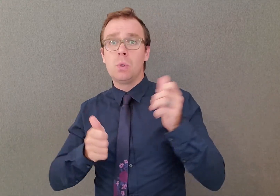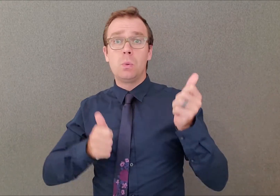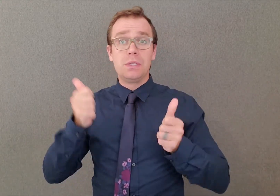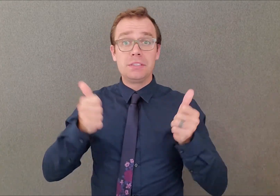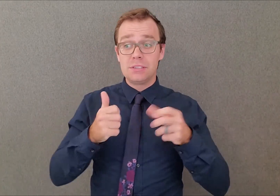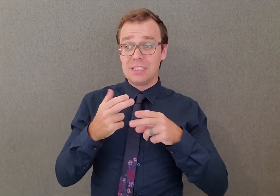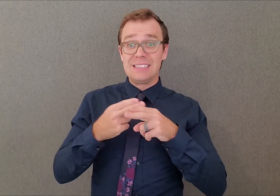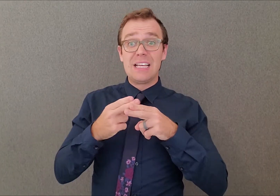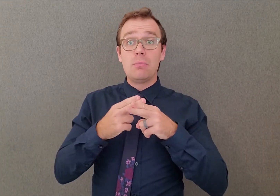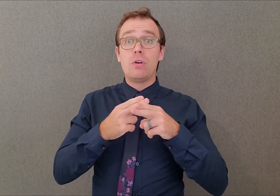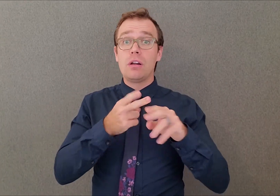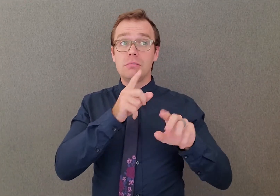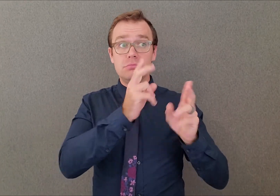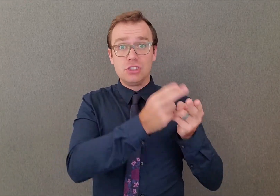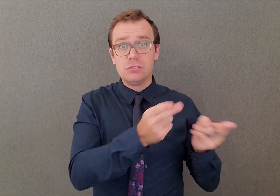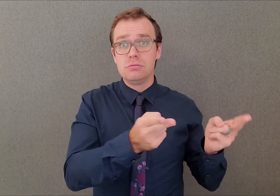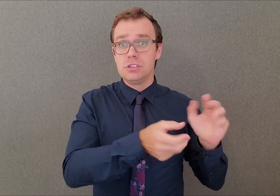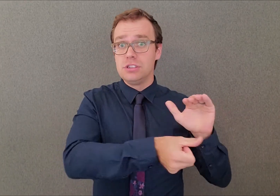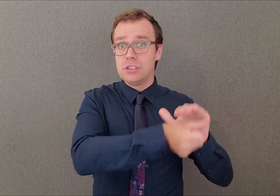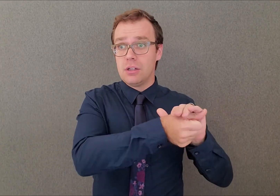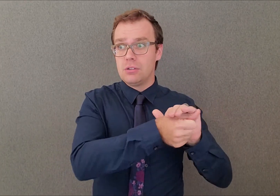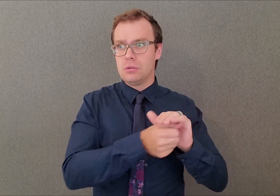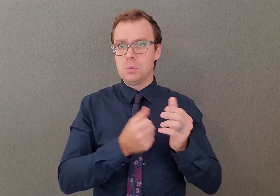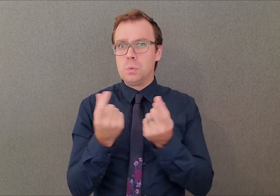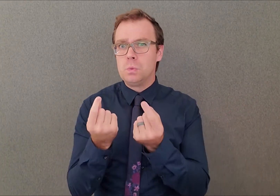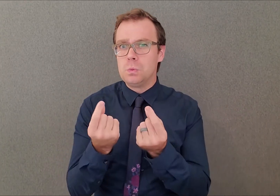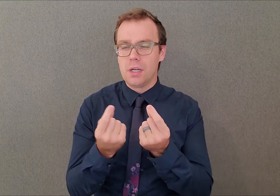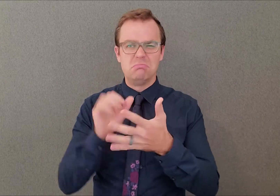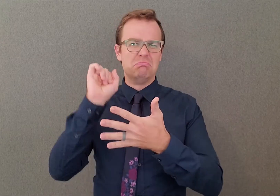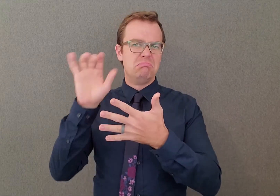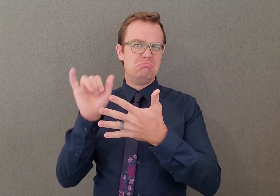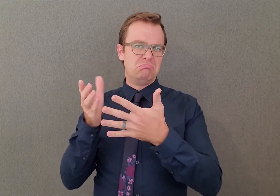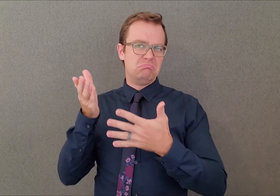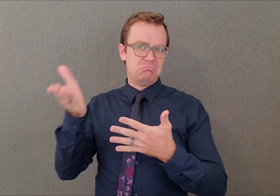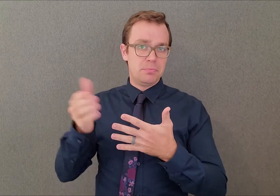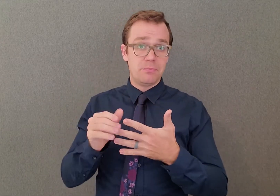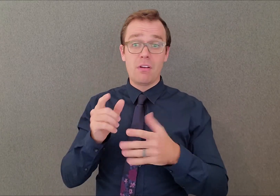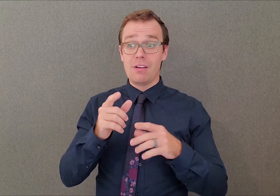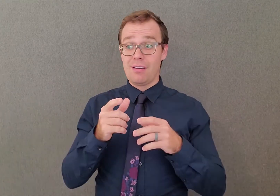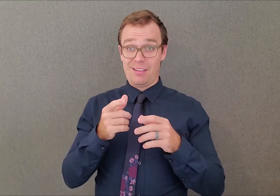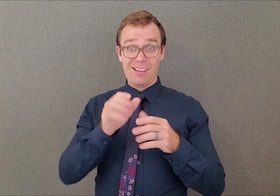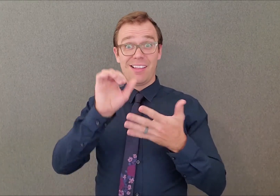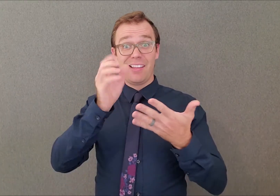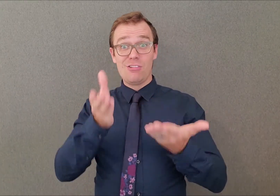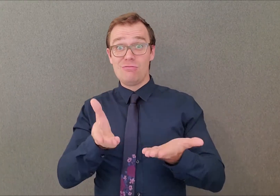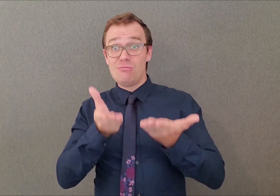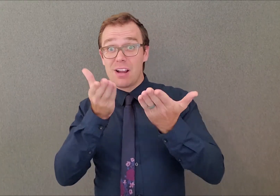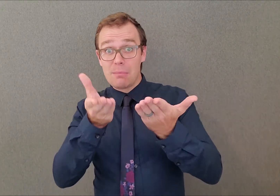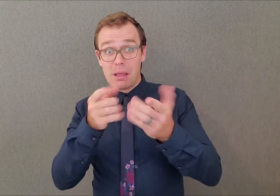temporary shelters, and procedures. Follow the routes recommended by the authorities.